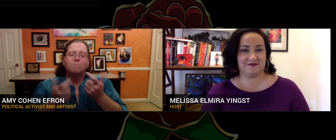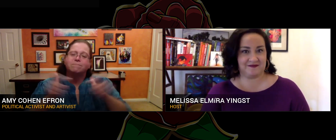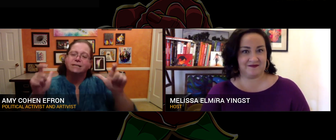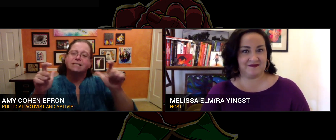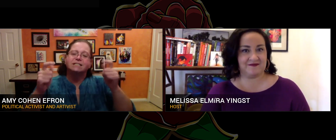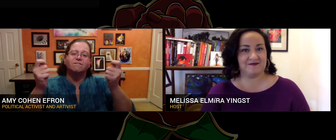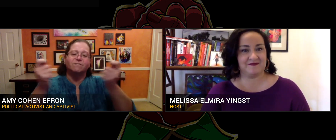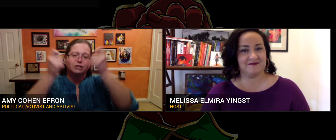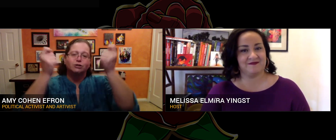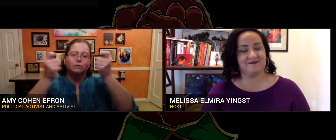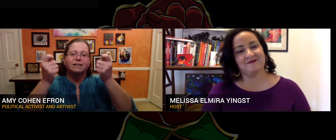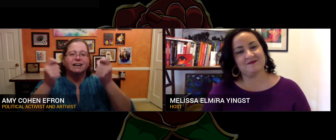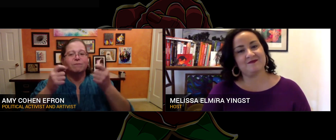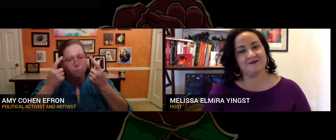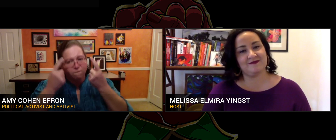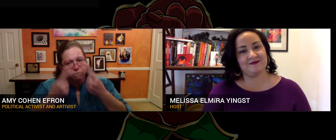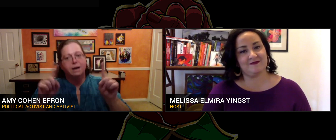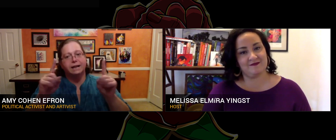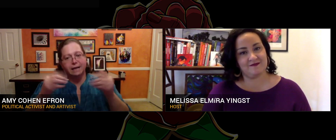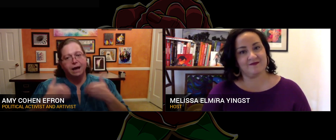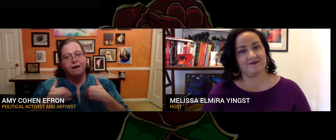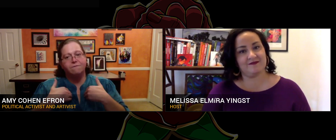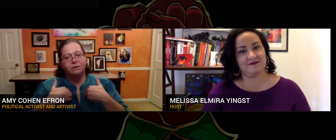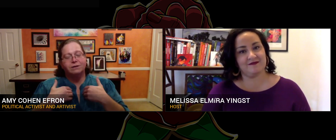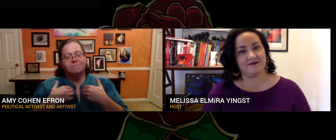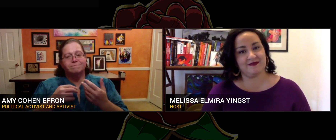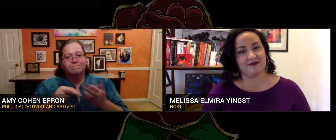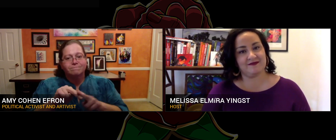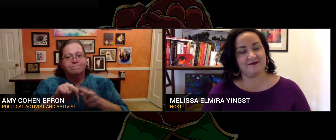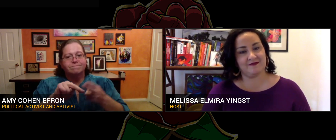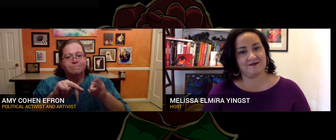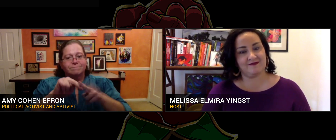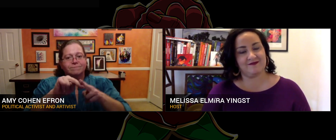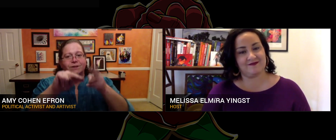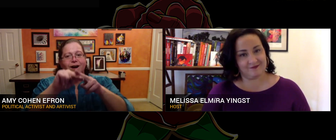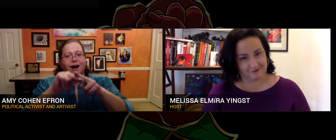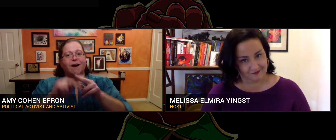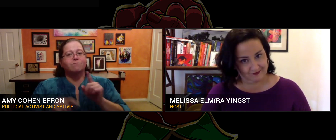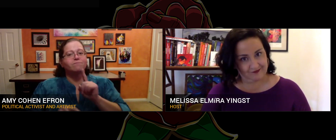It's a big victory to finally have that we are gaining numbers